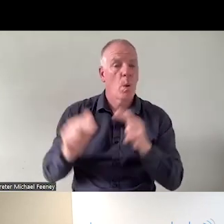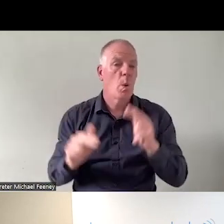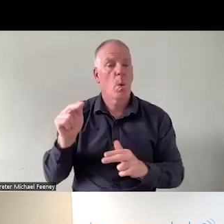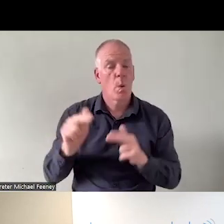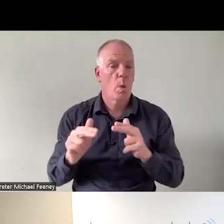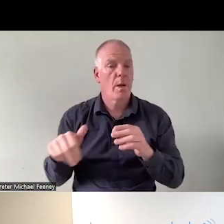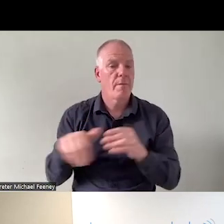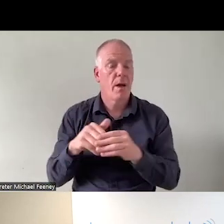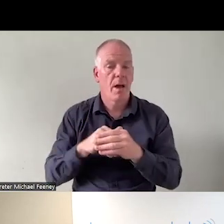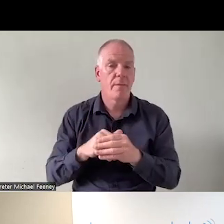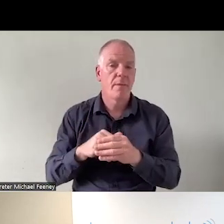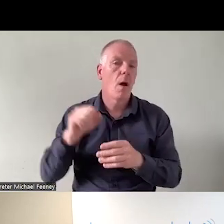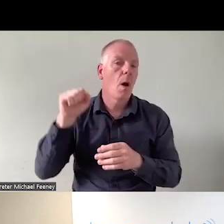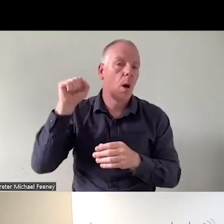is audio over Wi-Fi.